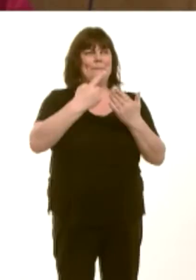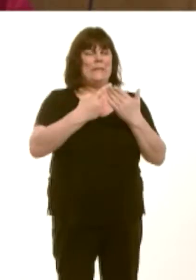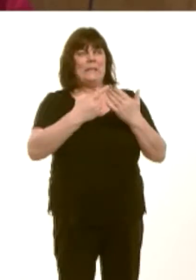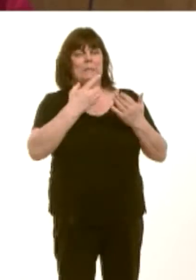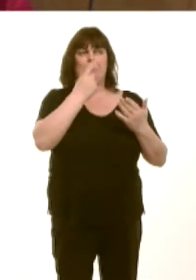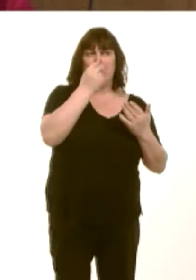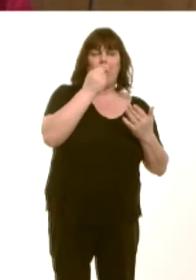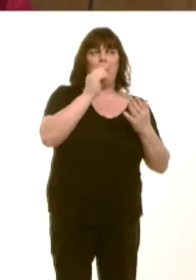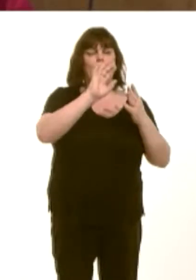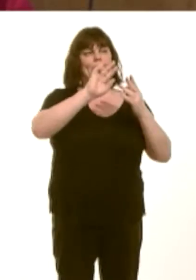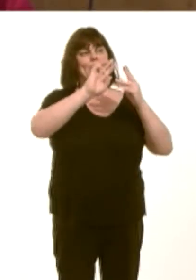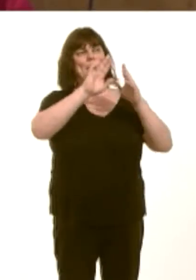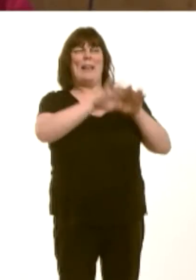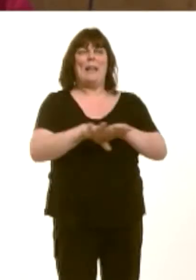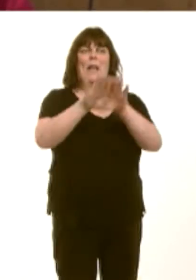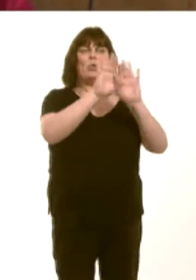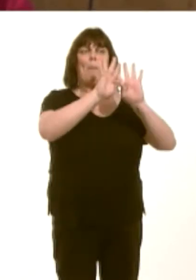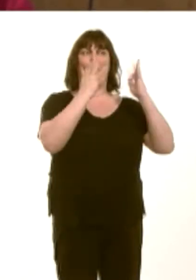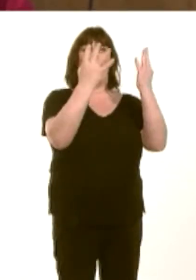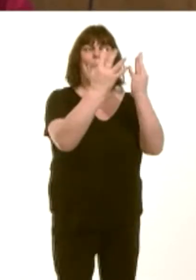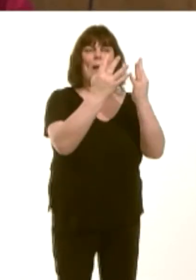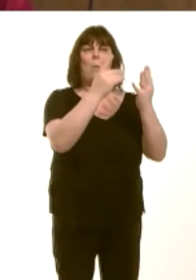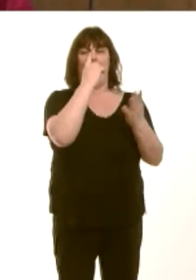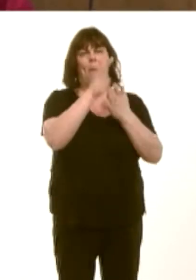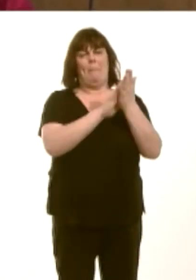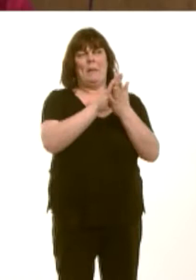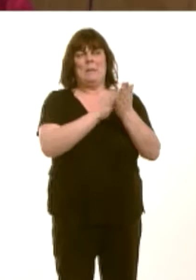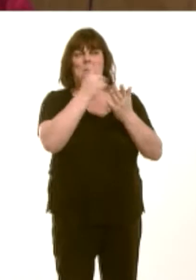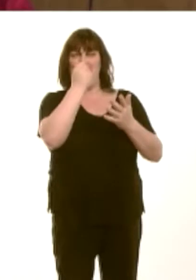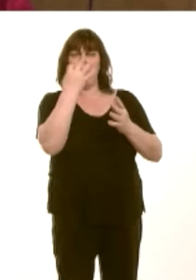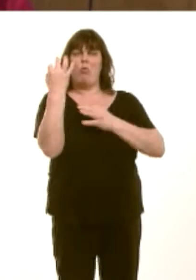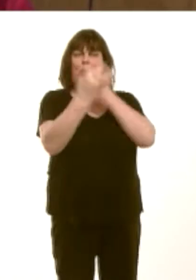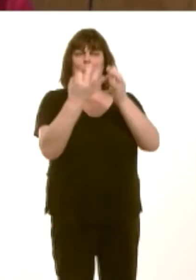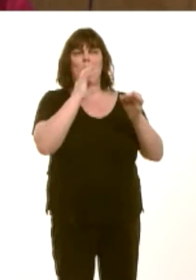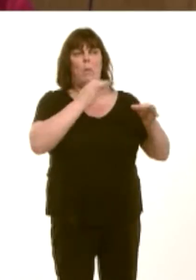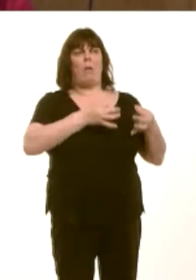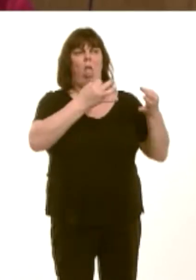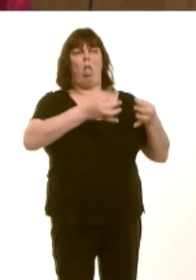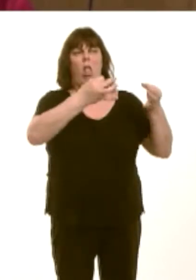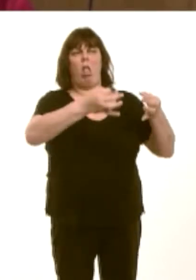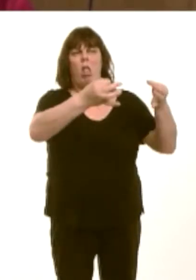that panel would be able to get through the requests as quickly as we would want. Nevertheless, consistency will be crucial in the future.